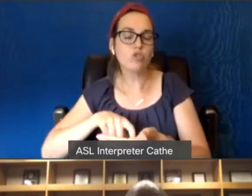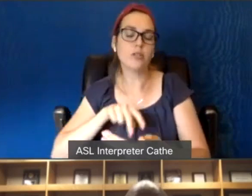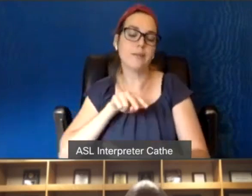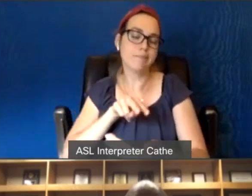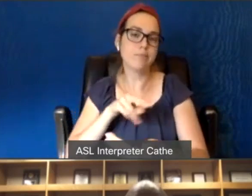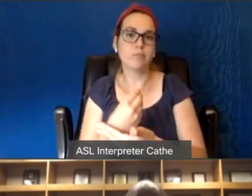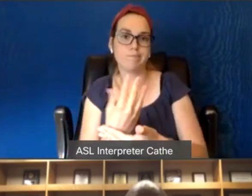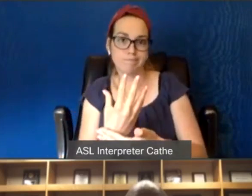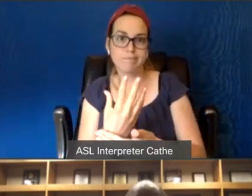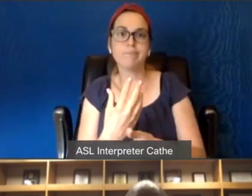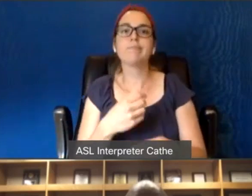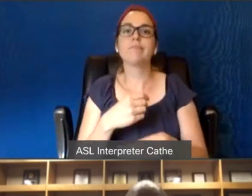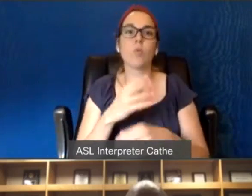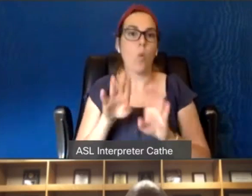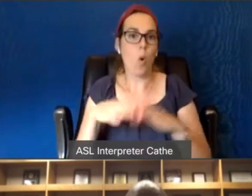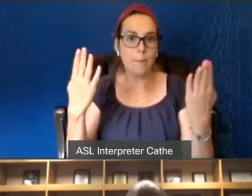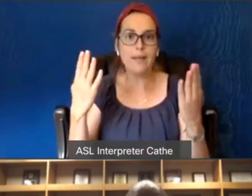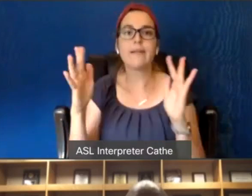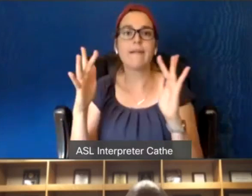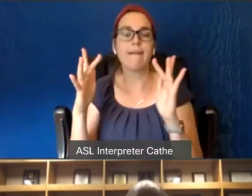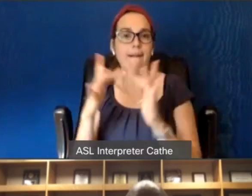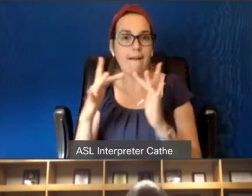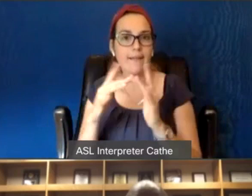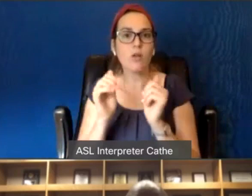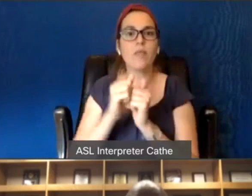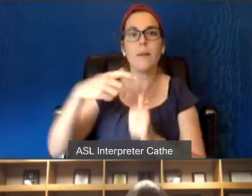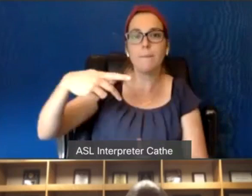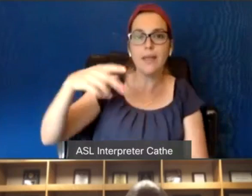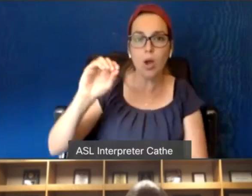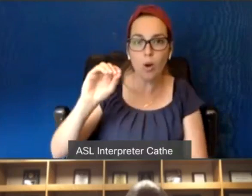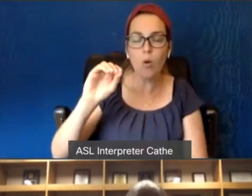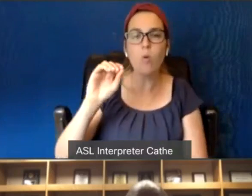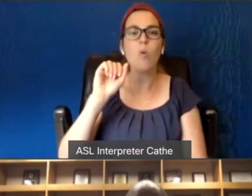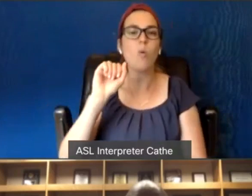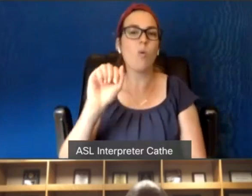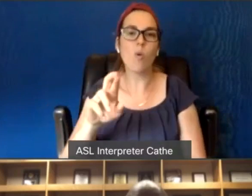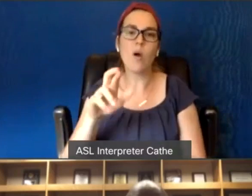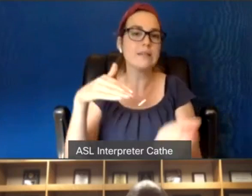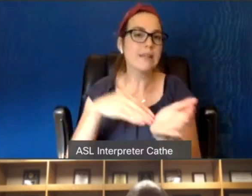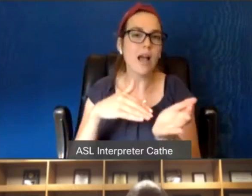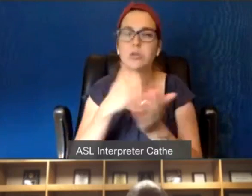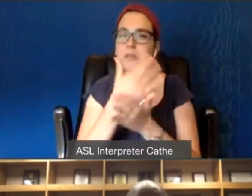and they take the medication on camera. So there have been a number of studies showing